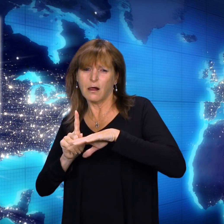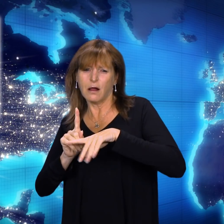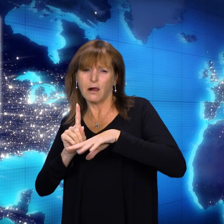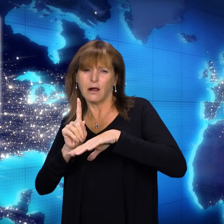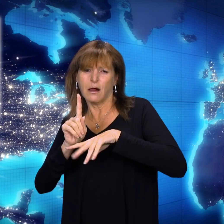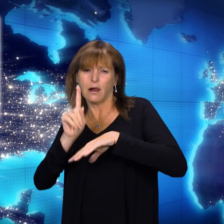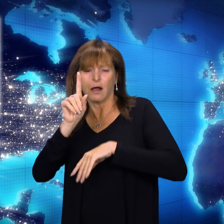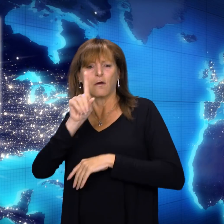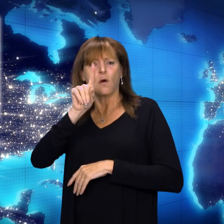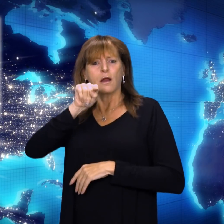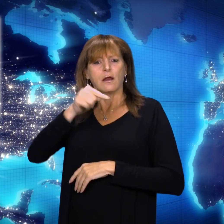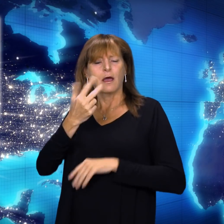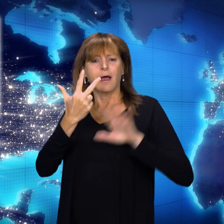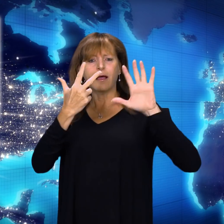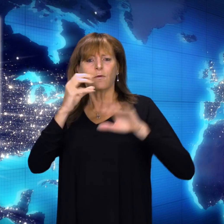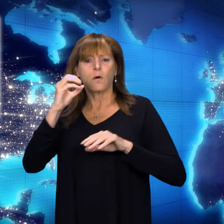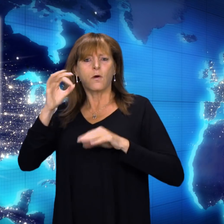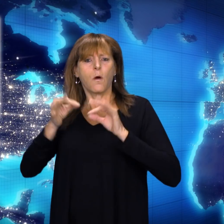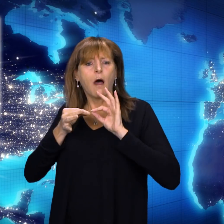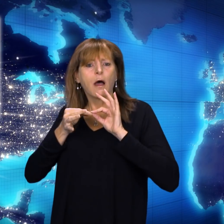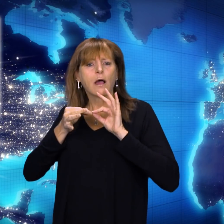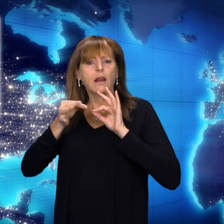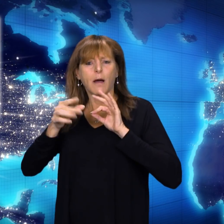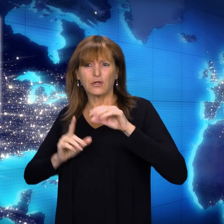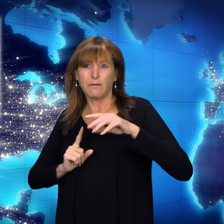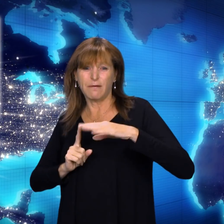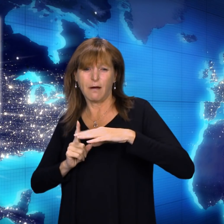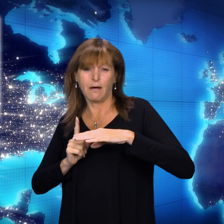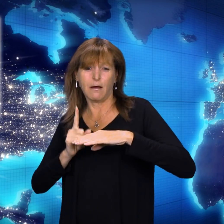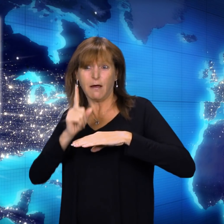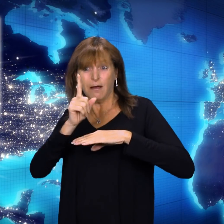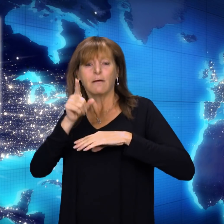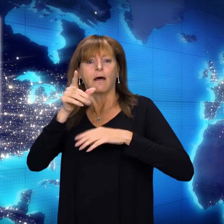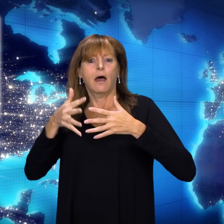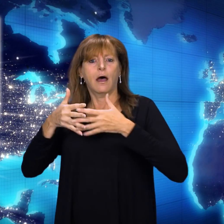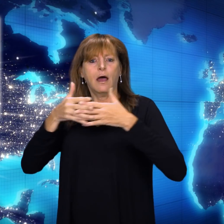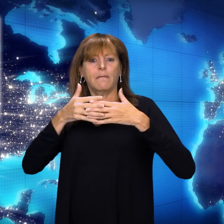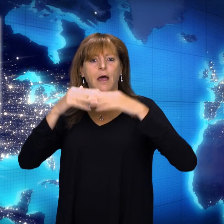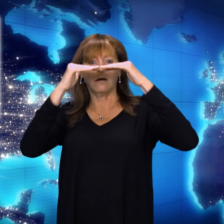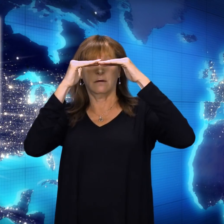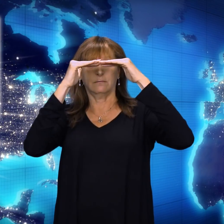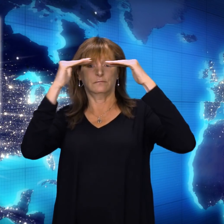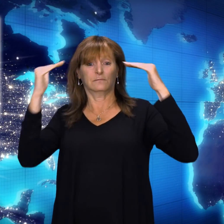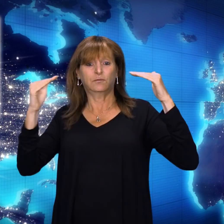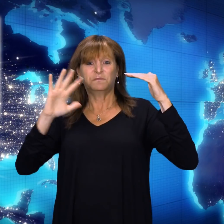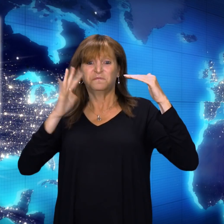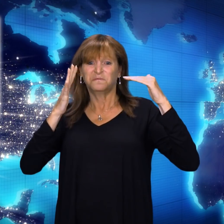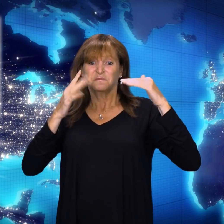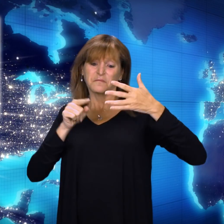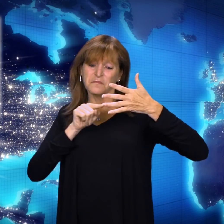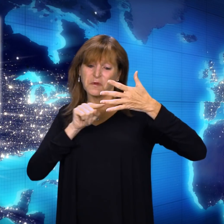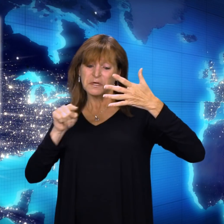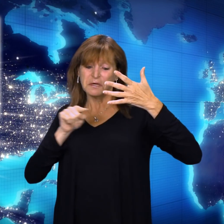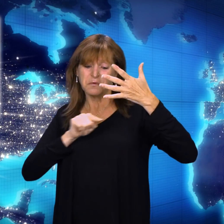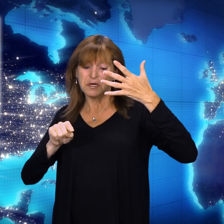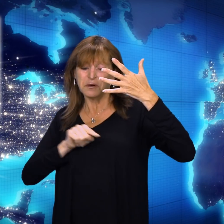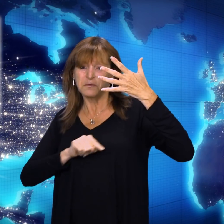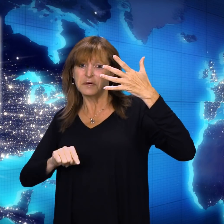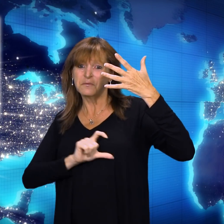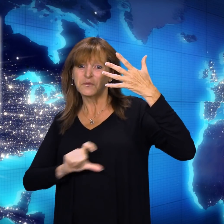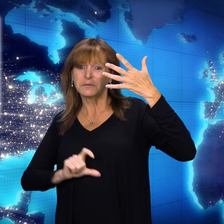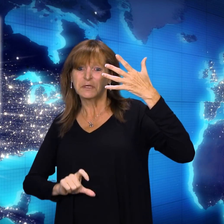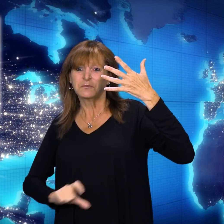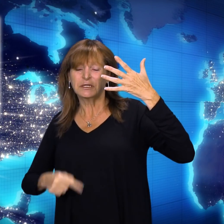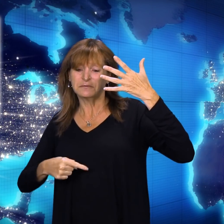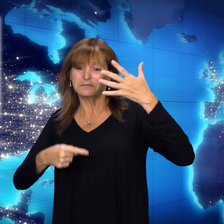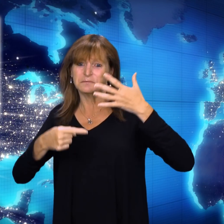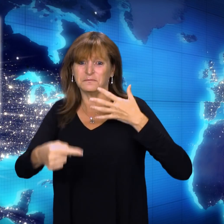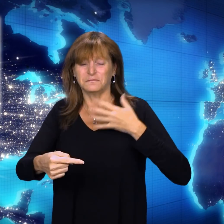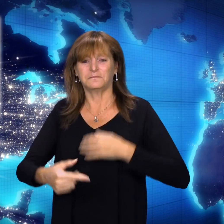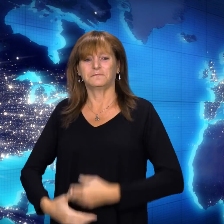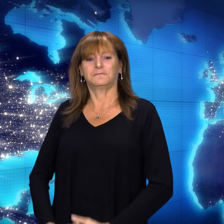in several weeks’ time.